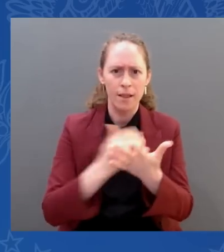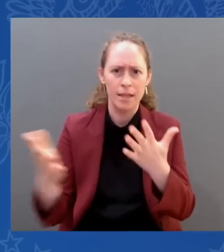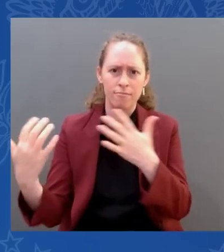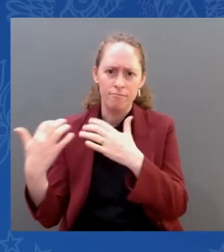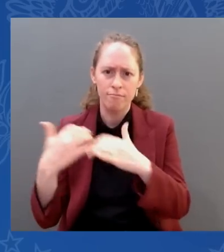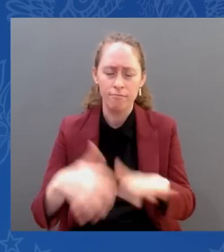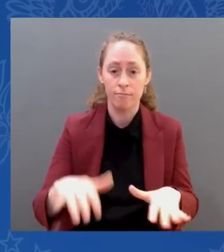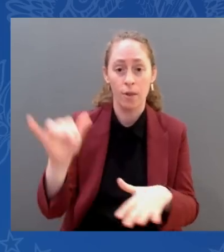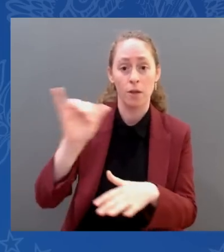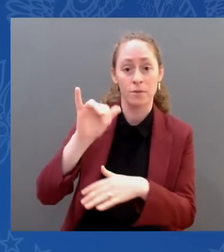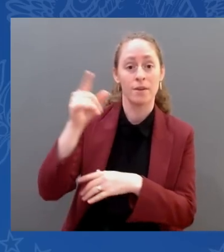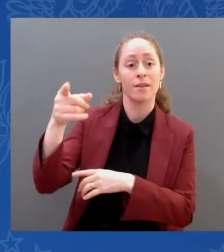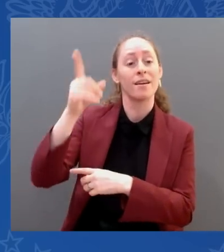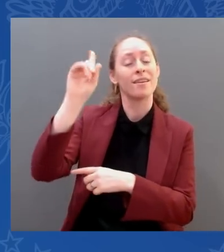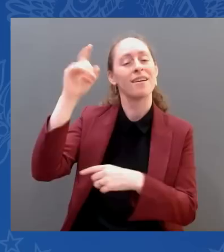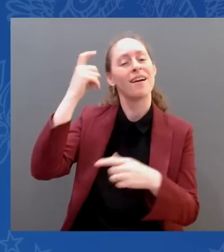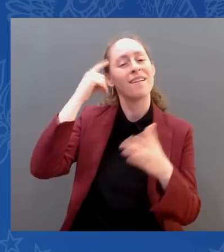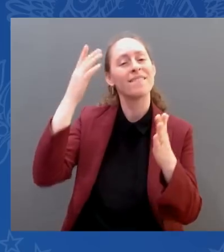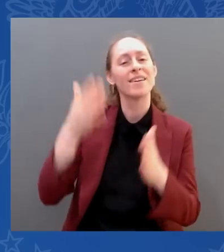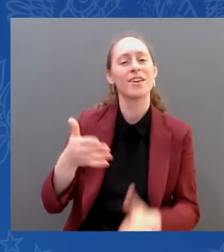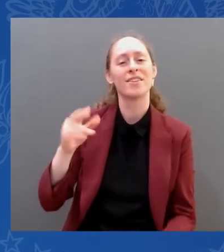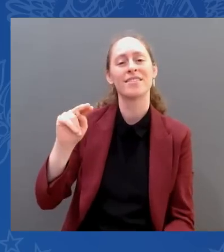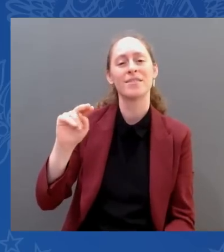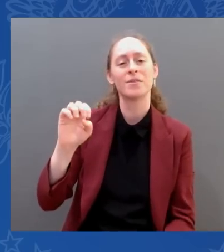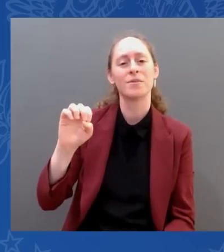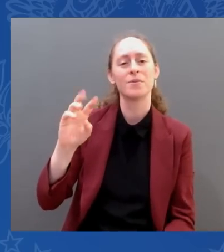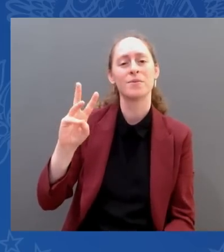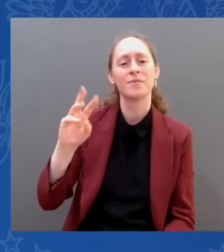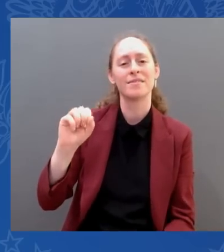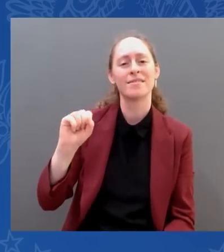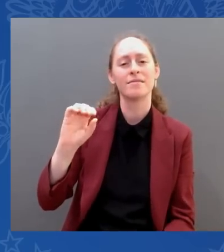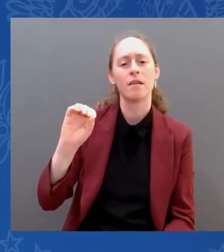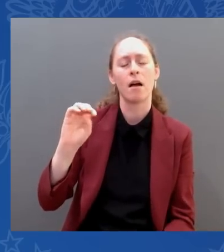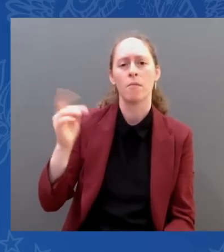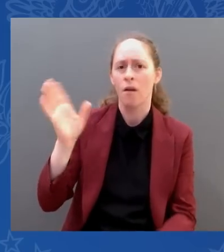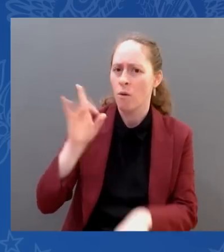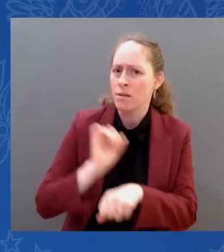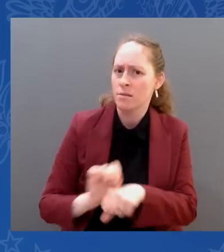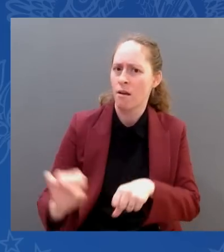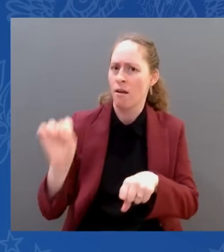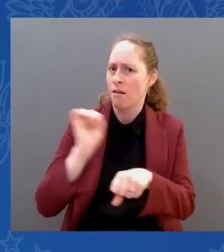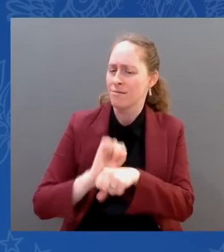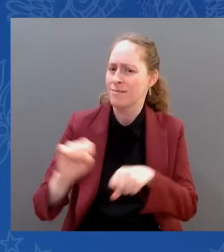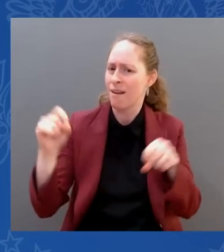Look, we have two excellent senators: Dianne Feinstein and Alex Padilla. I tell you what, Alex -- you don't look any worse for the wear, man.